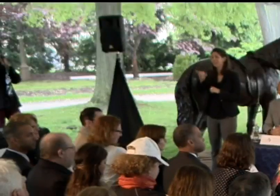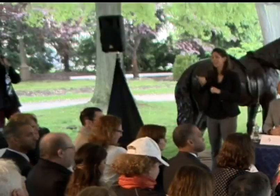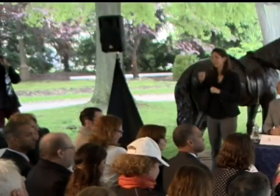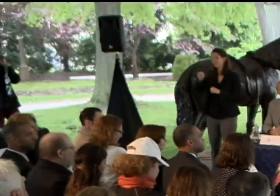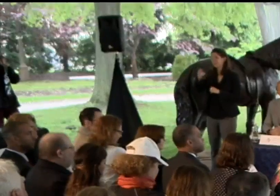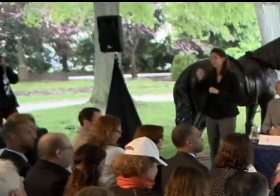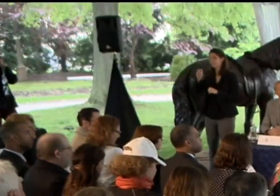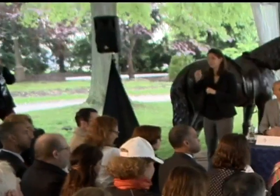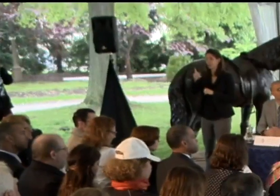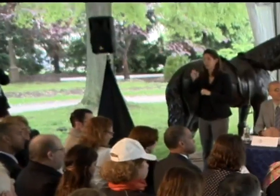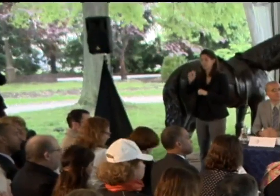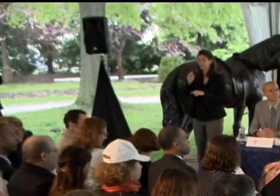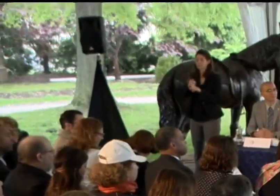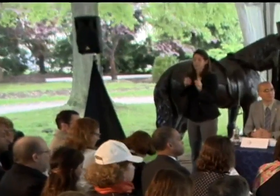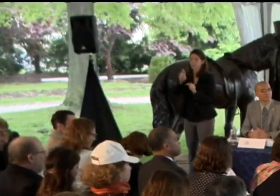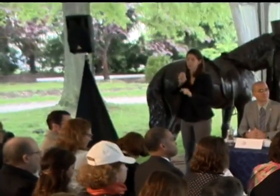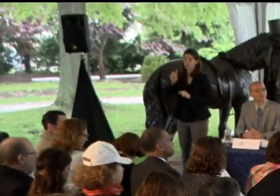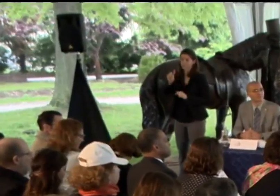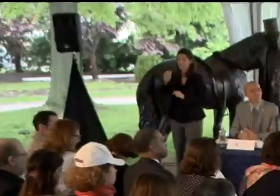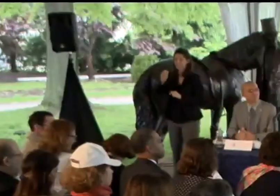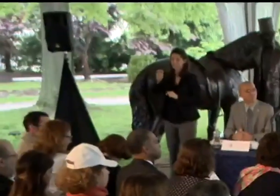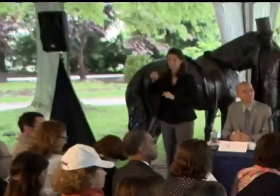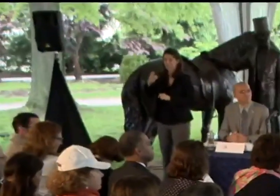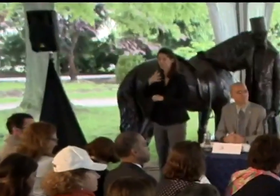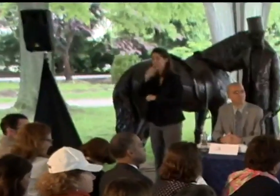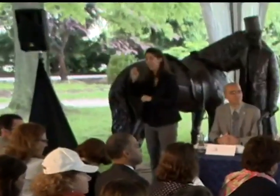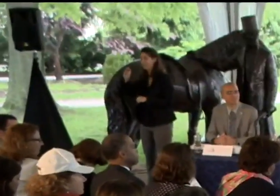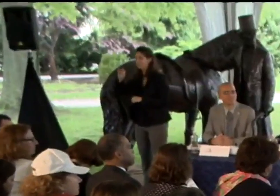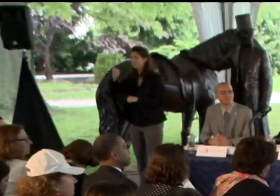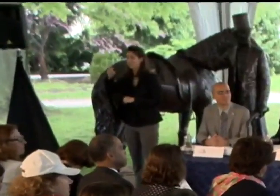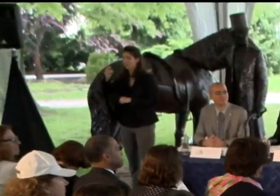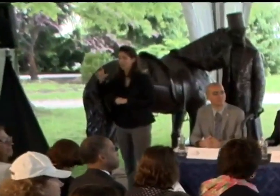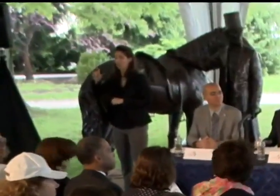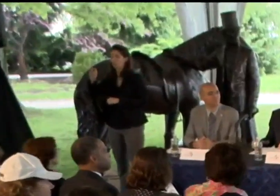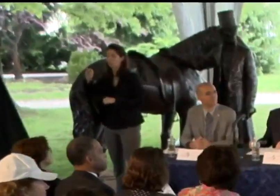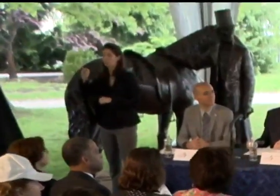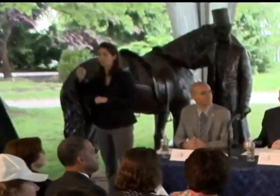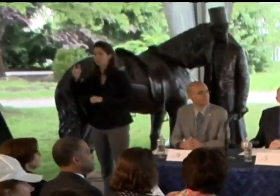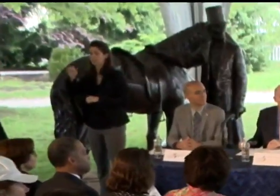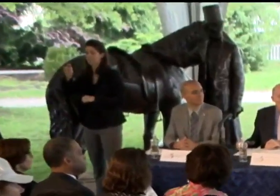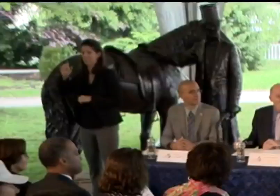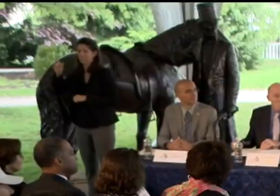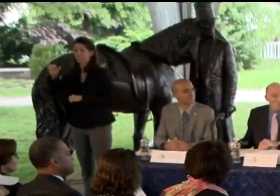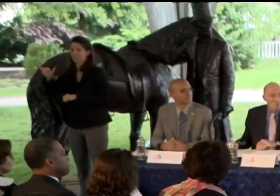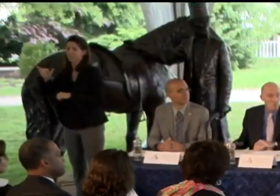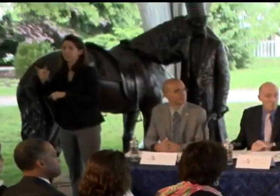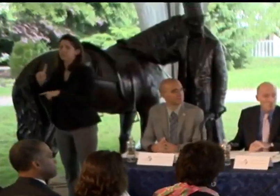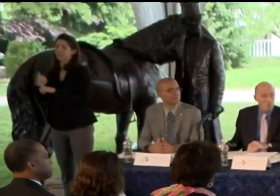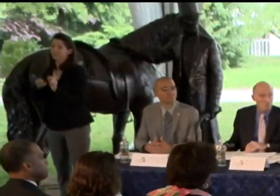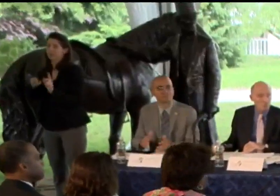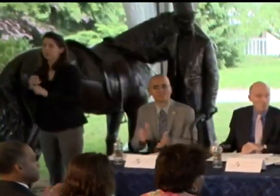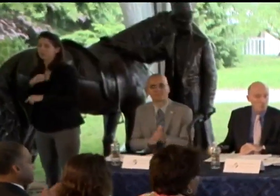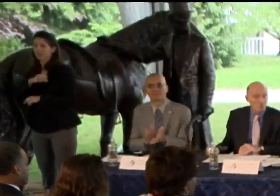COULDN'T BE HERE FROM GEORGETOWN, FRED COOK FROM